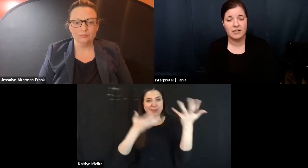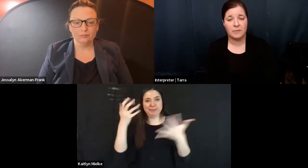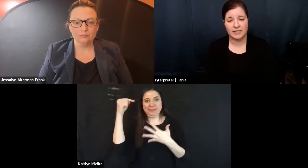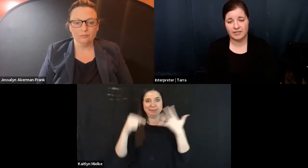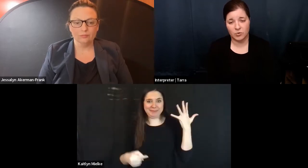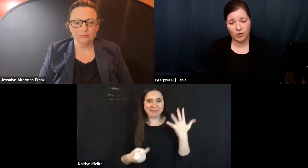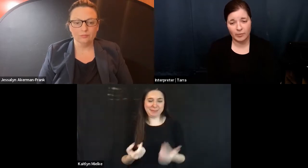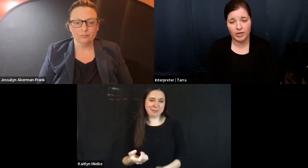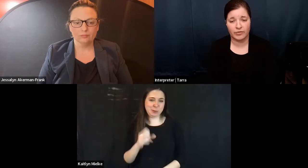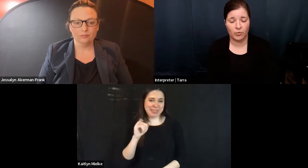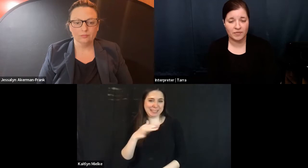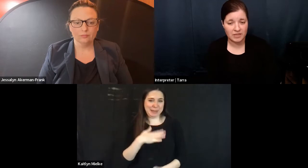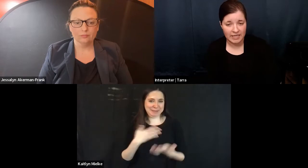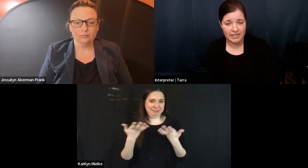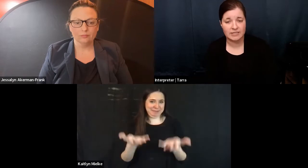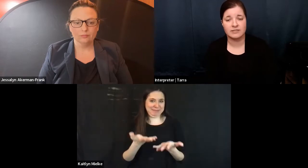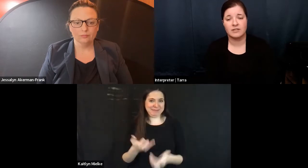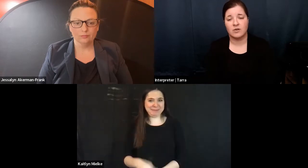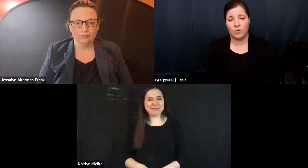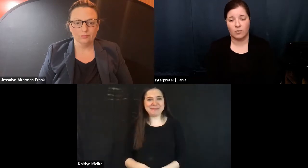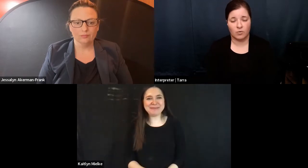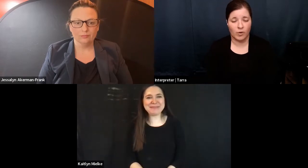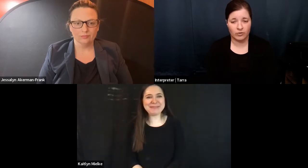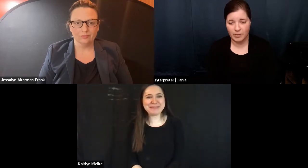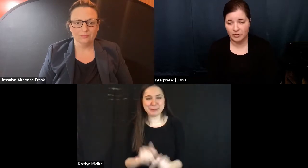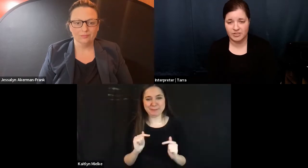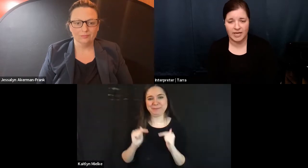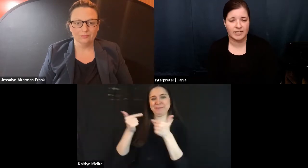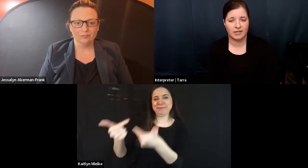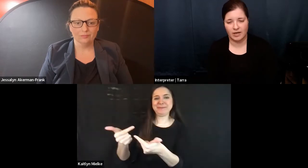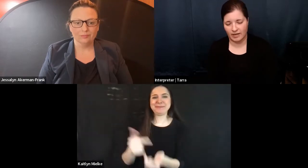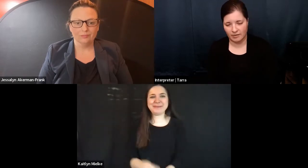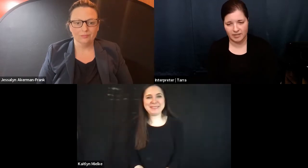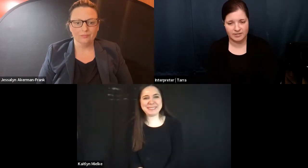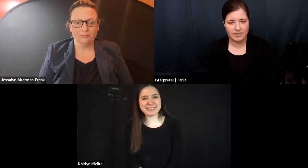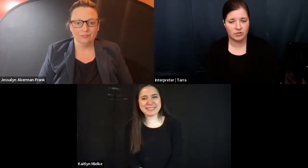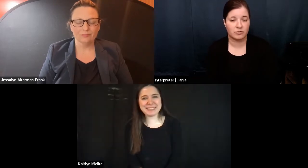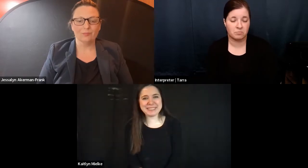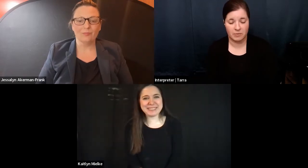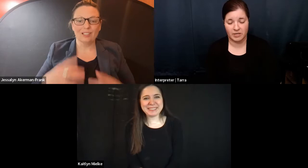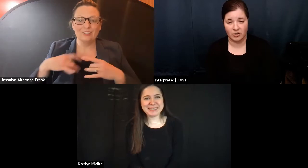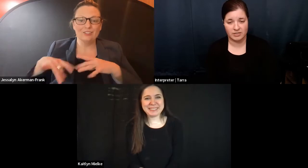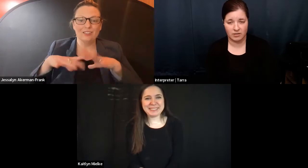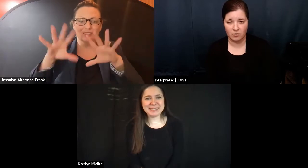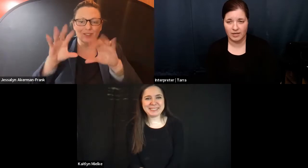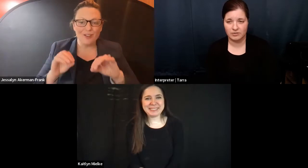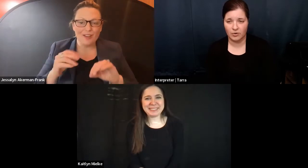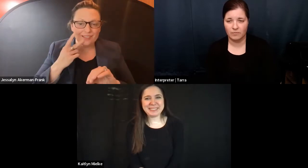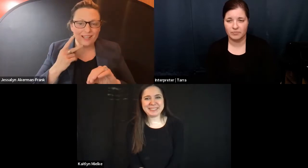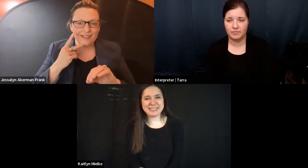And eventually it just got harder and harder and harder to accommodate and I just eventually couldn't see a whole lot.